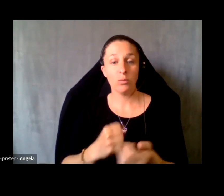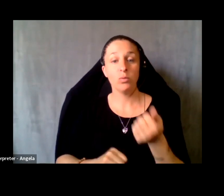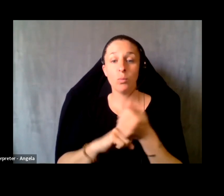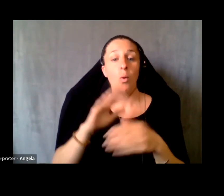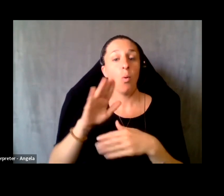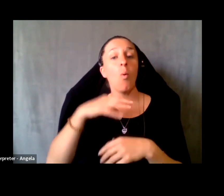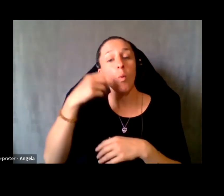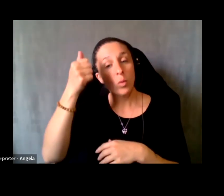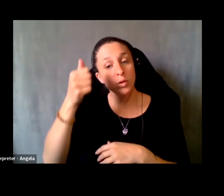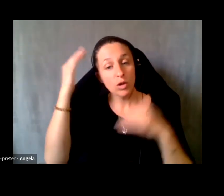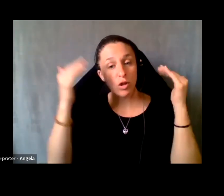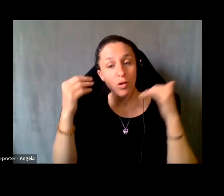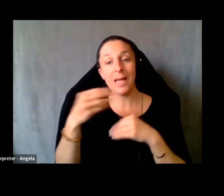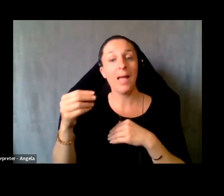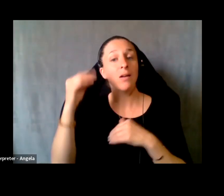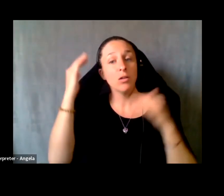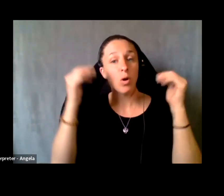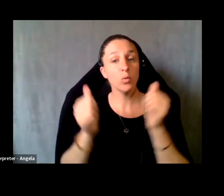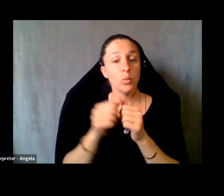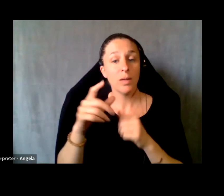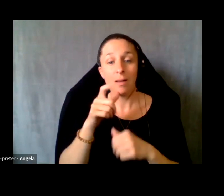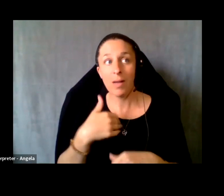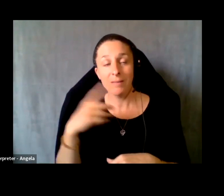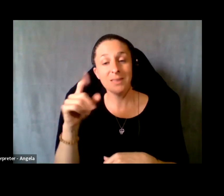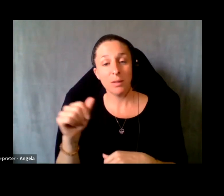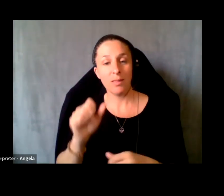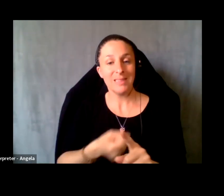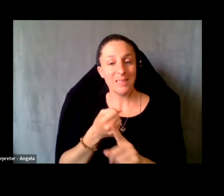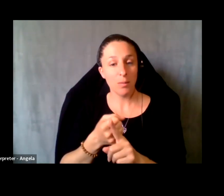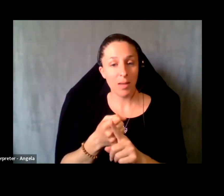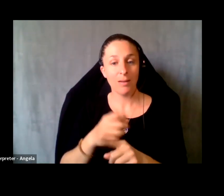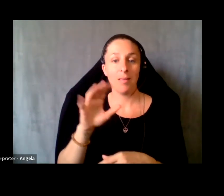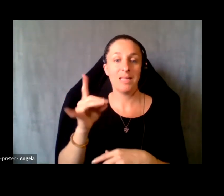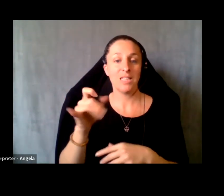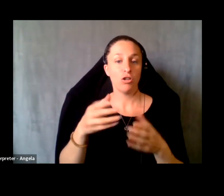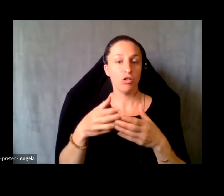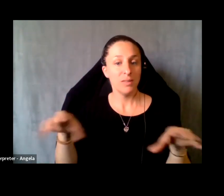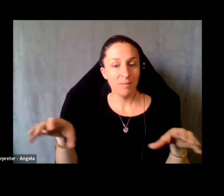adults with disabilities that are impacted by the digital divide and require at least